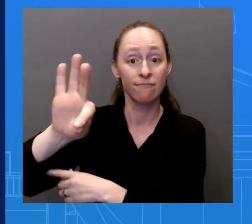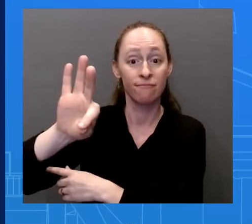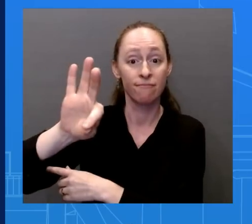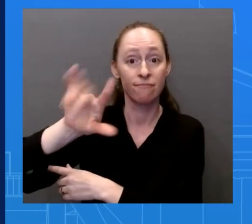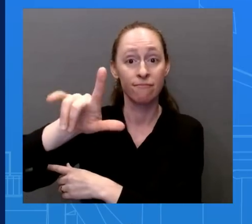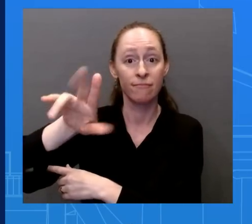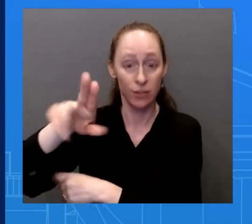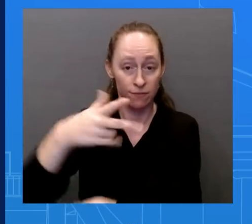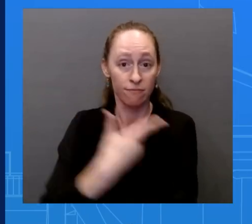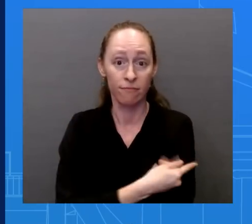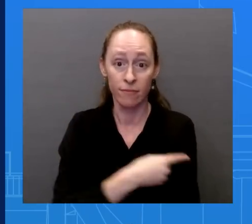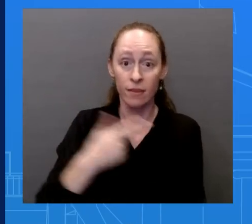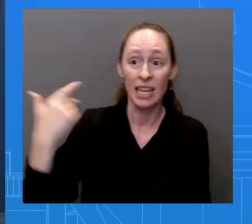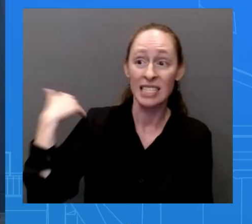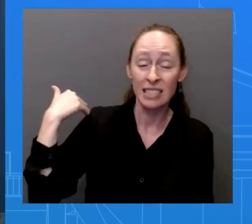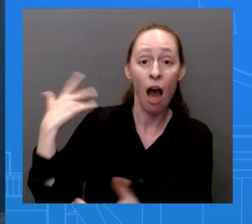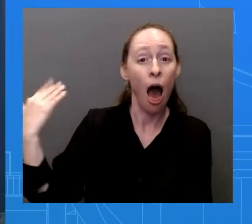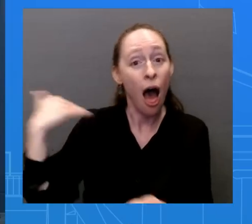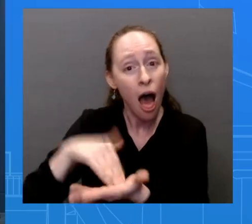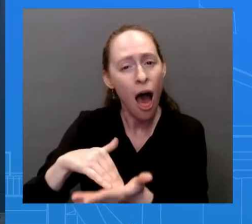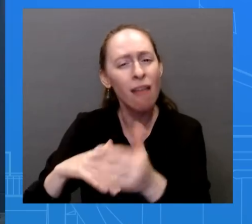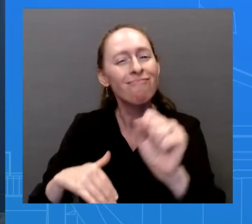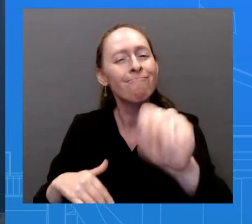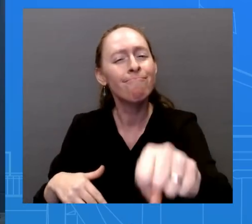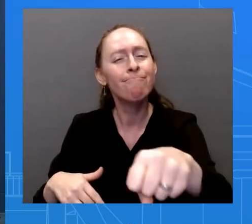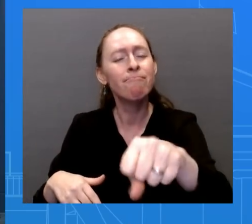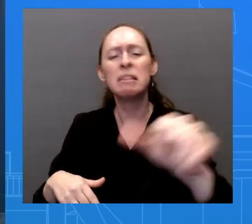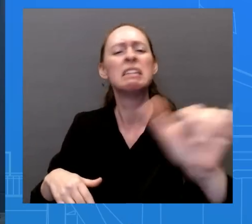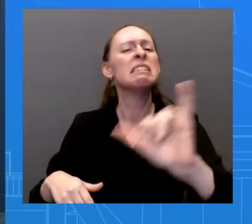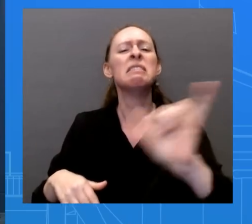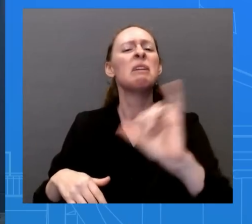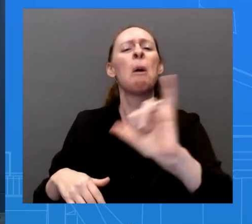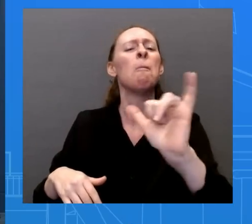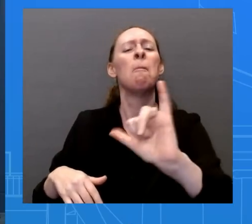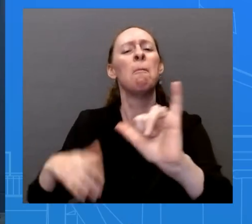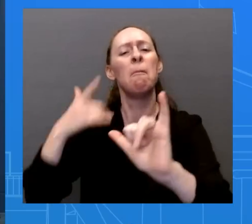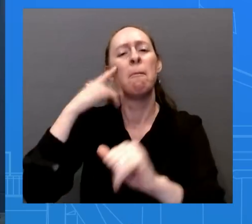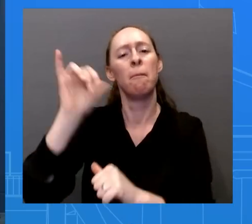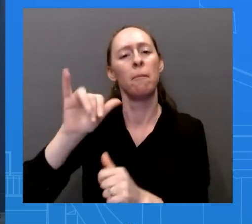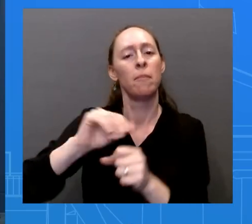COOVID-19 vaccine so you're protected this fall and winter and you're protected year-round.